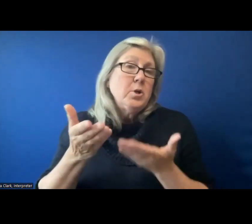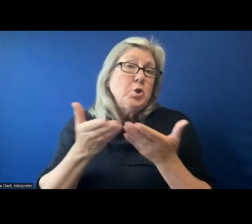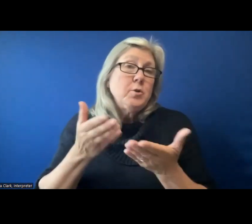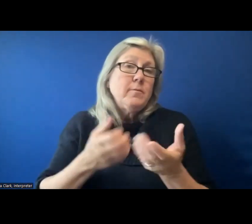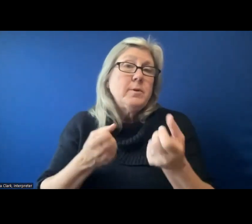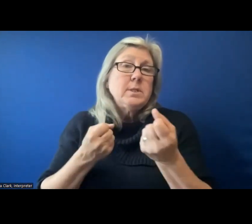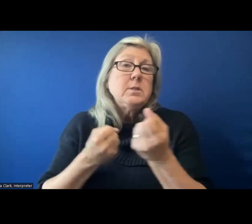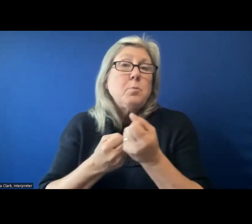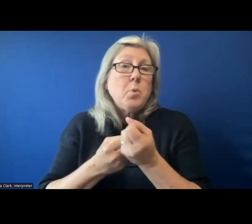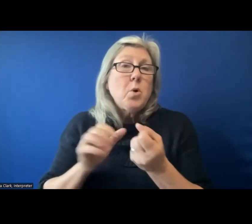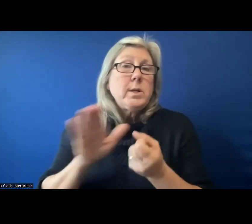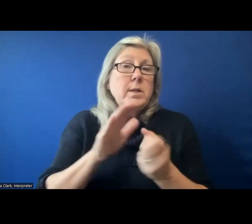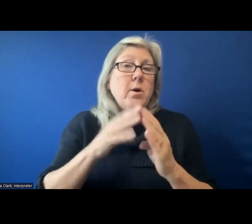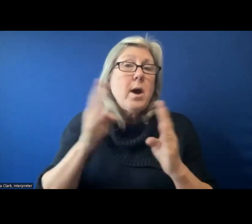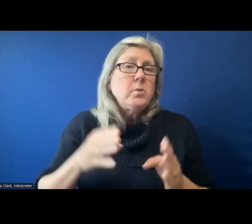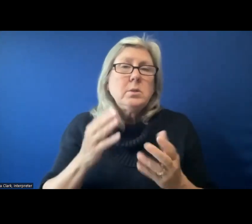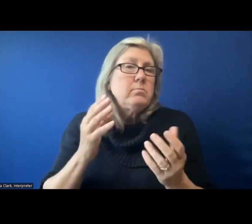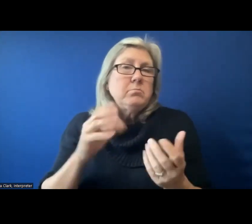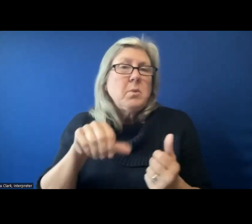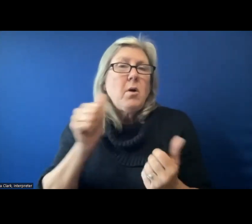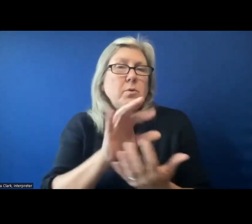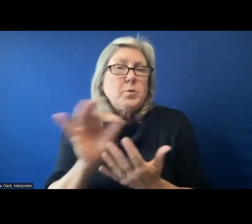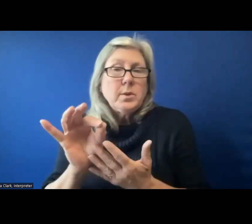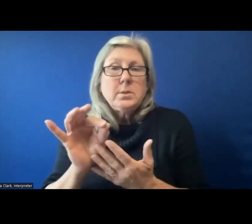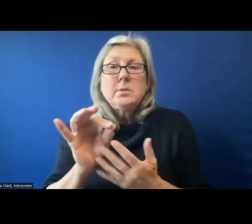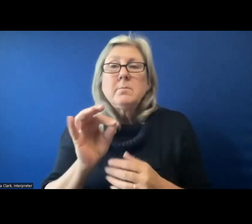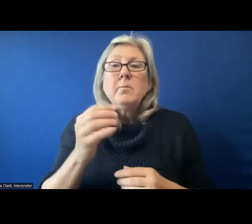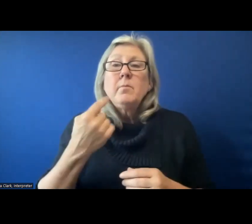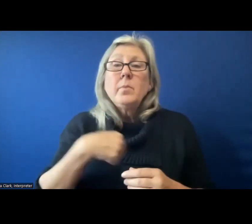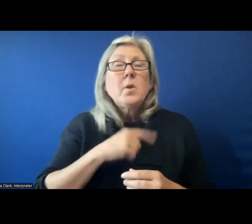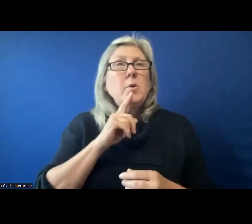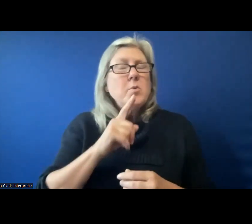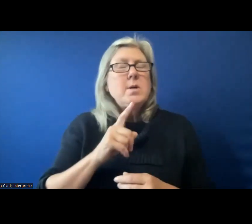We also were really struck we were really struck by the fact that while families and